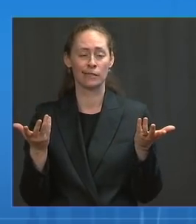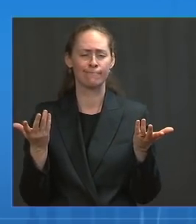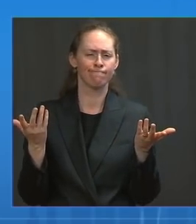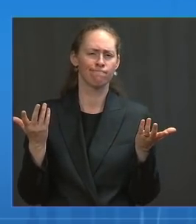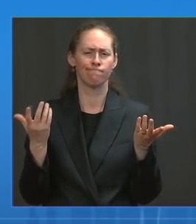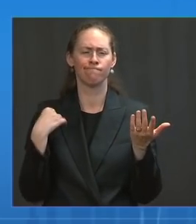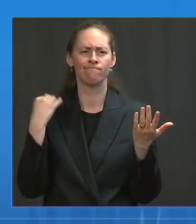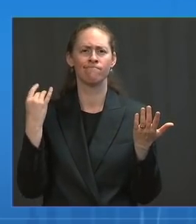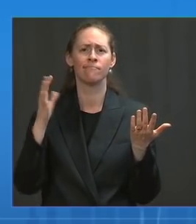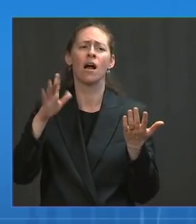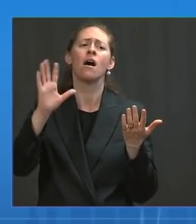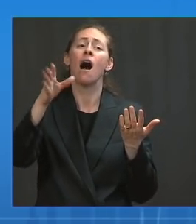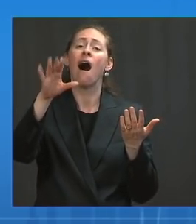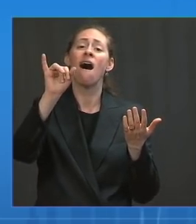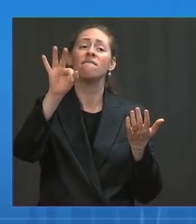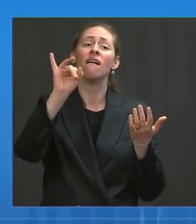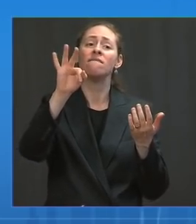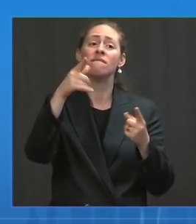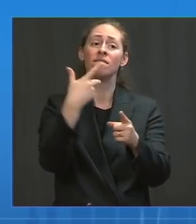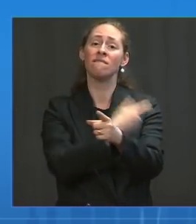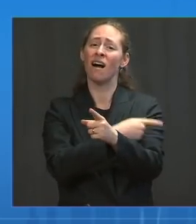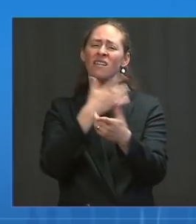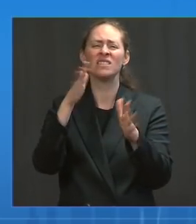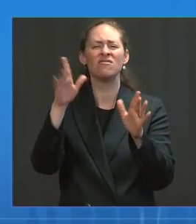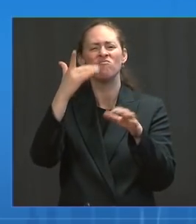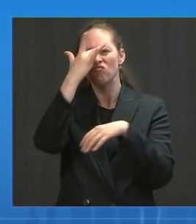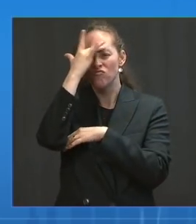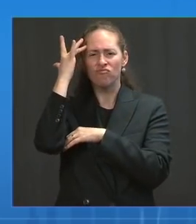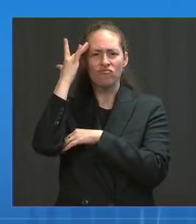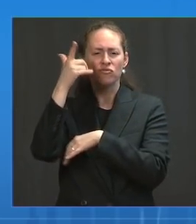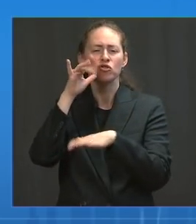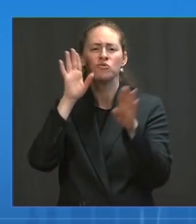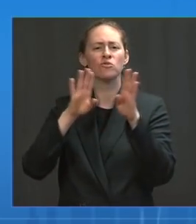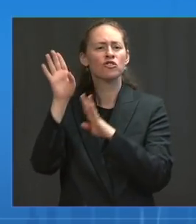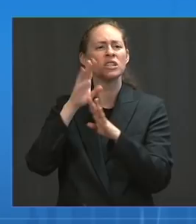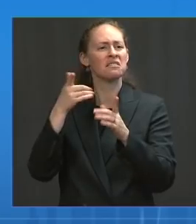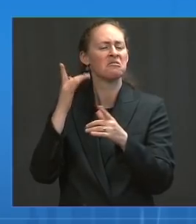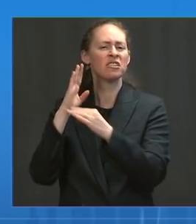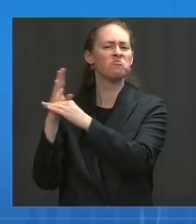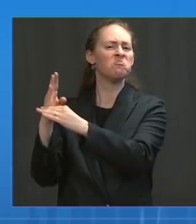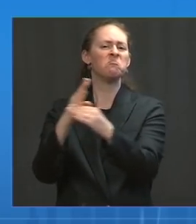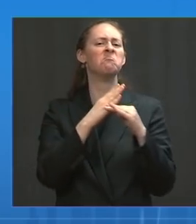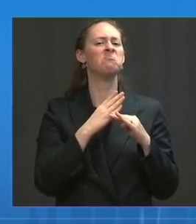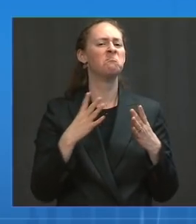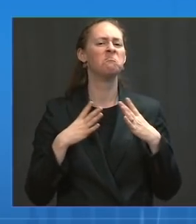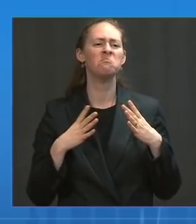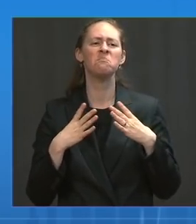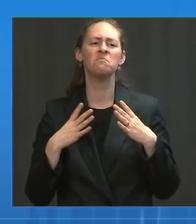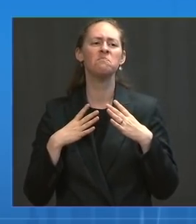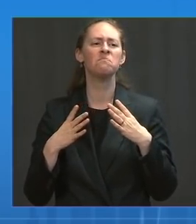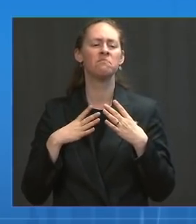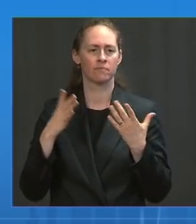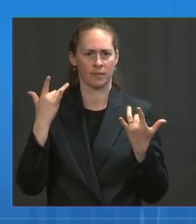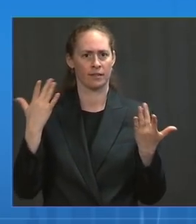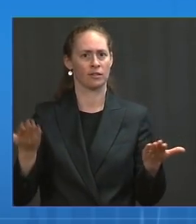if you are vaccinated from hospitalization, severe disease and death. Data in our country and numerous other countries have demonstrated that.